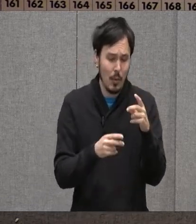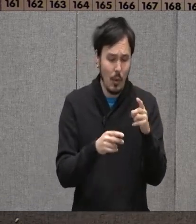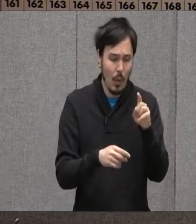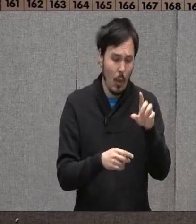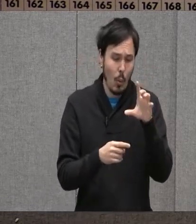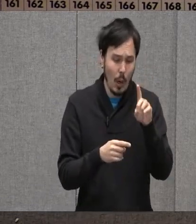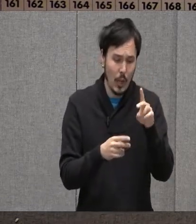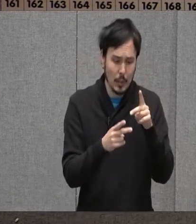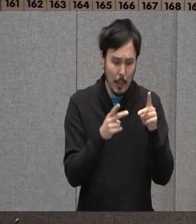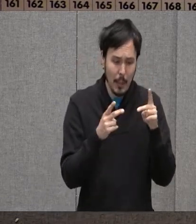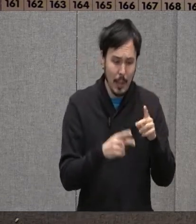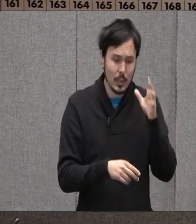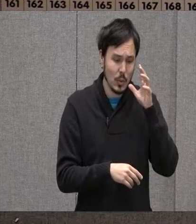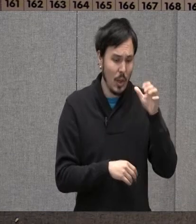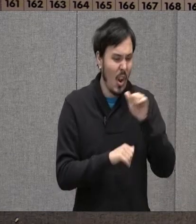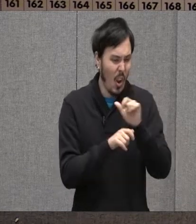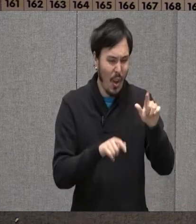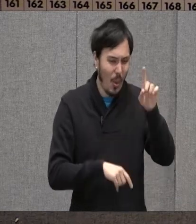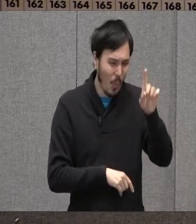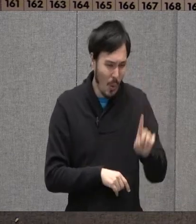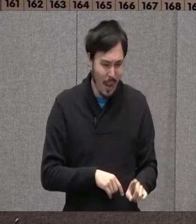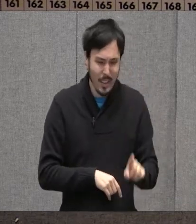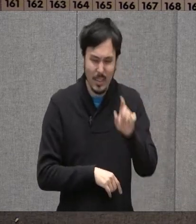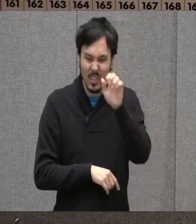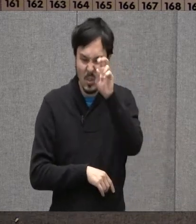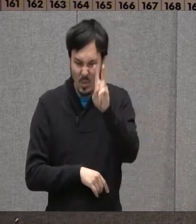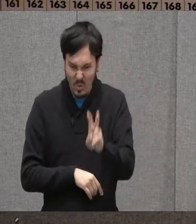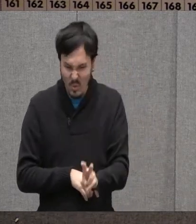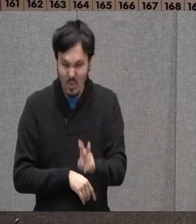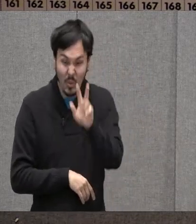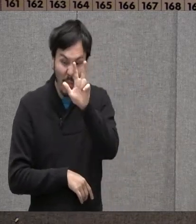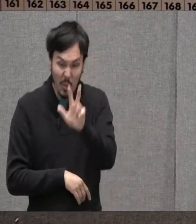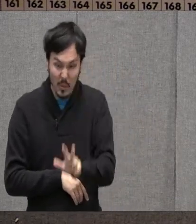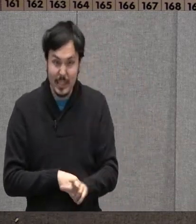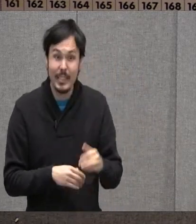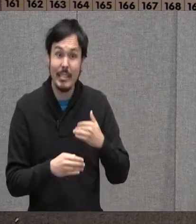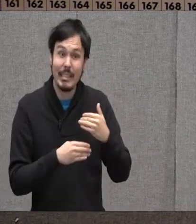so this row is gonna start with all fours. You're right.